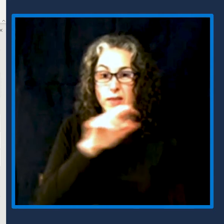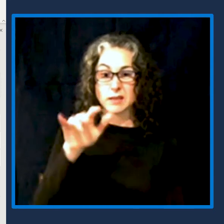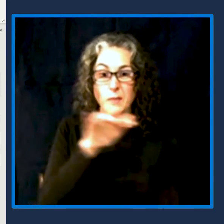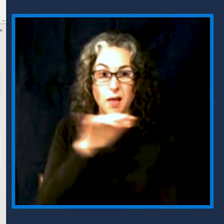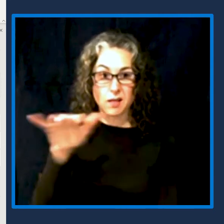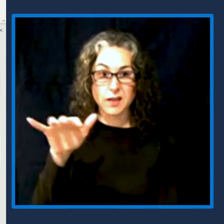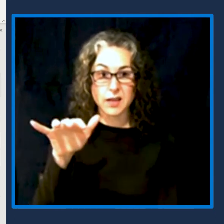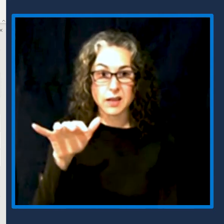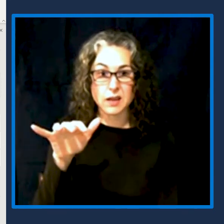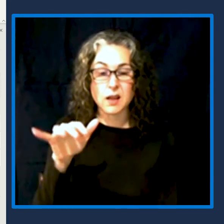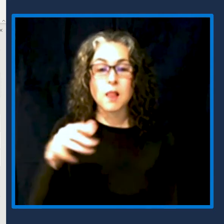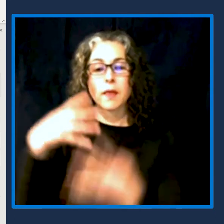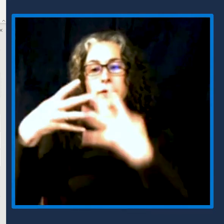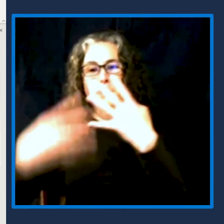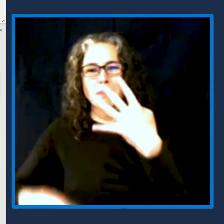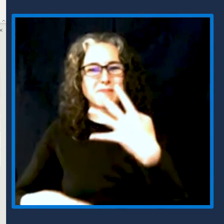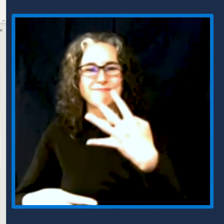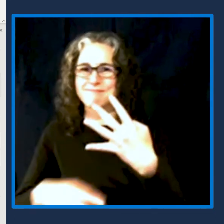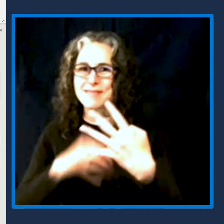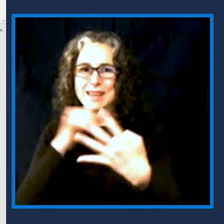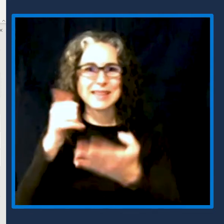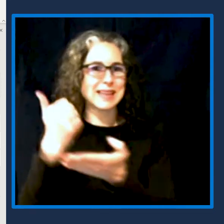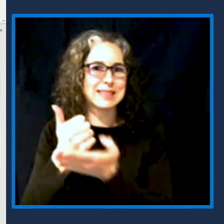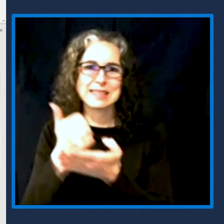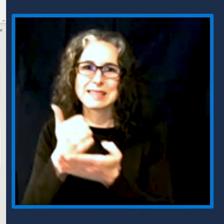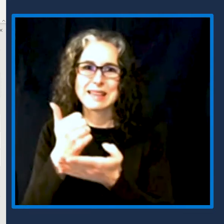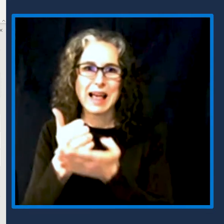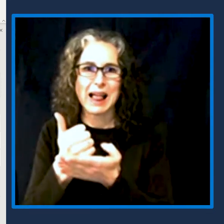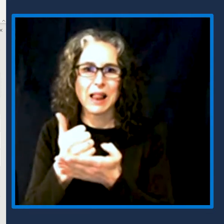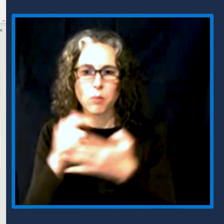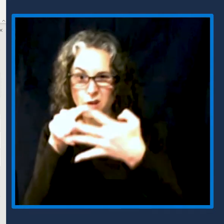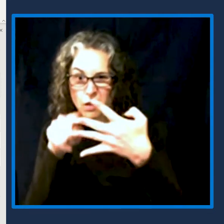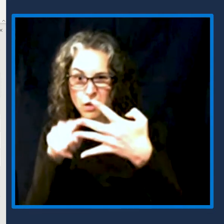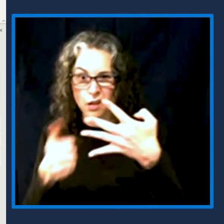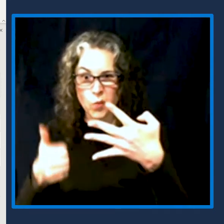a drop down list doesn't necessarily help you disambiguate between the ver which